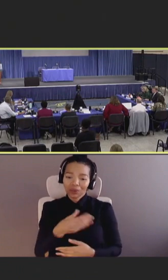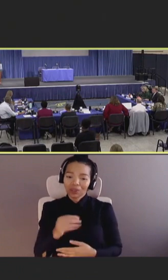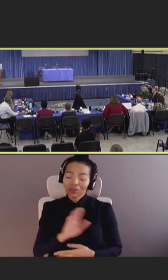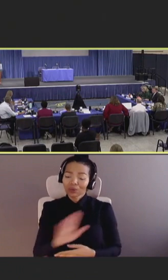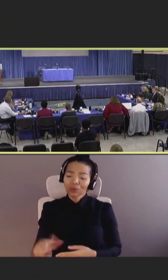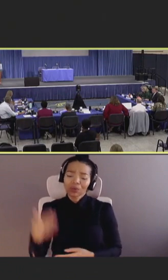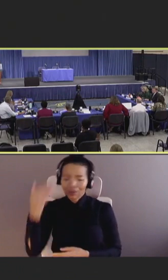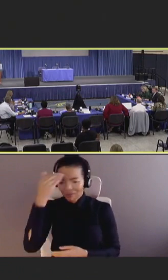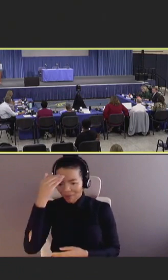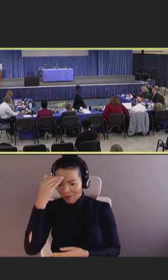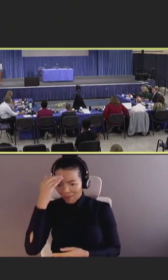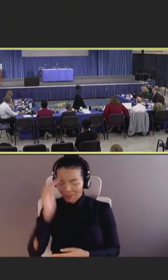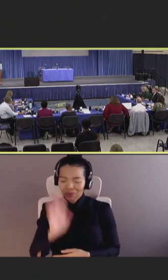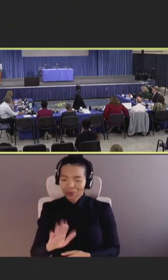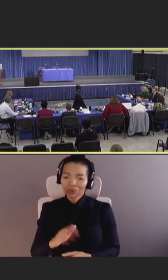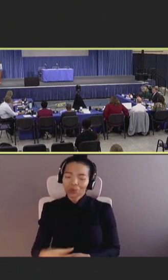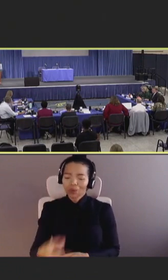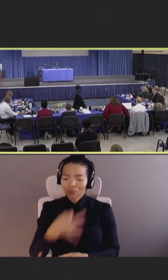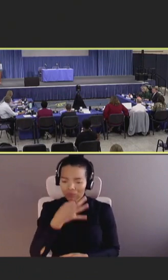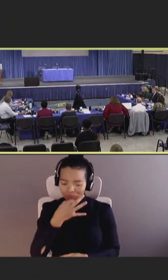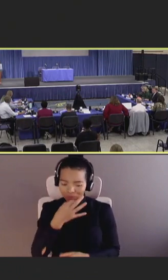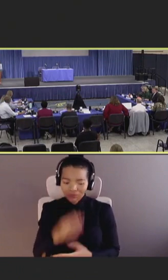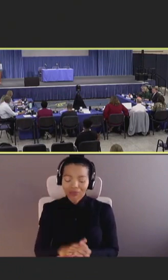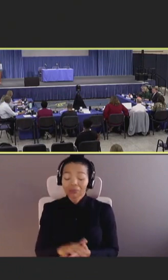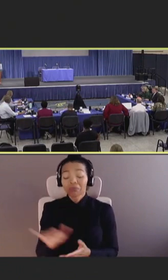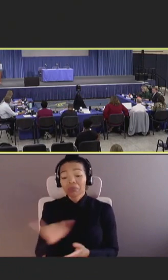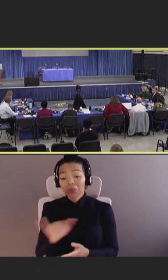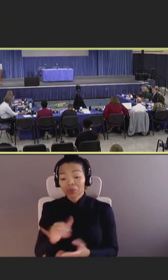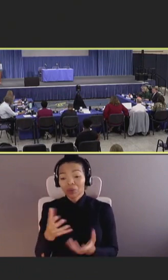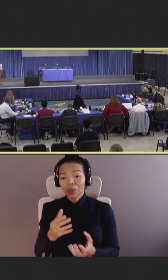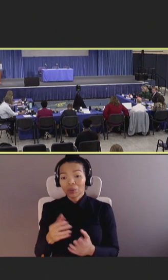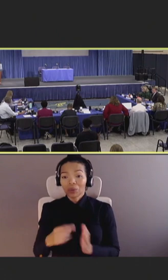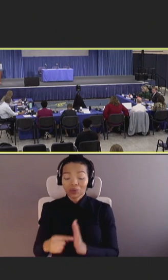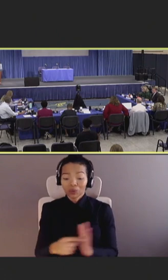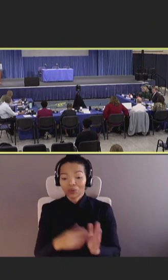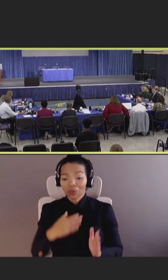and expertise. I also want to extend my thanks to Kaye Hayes,